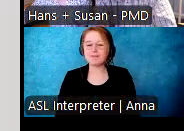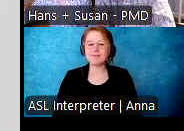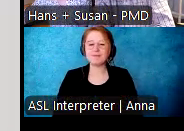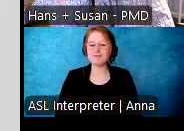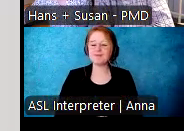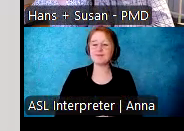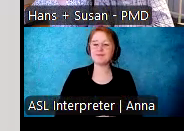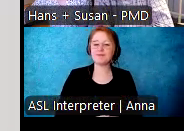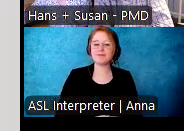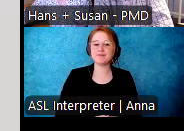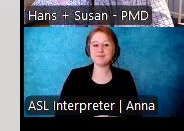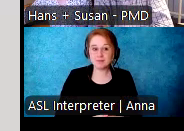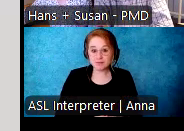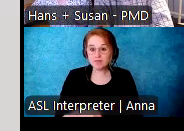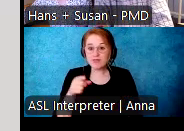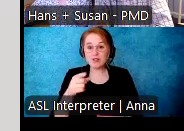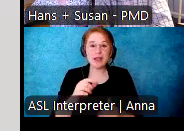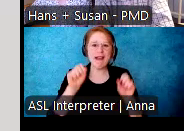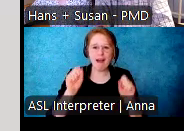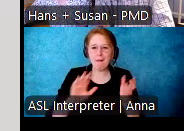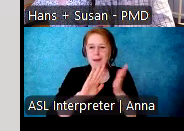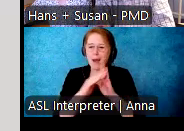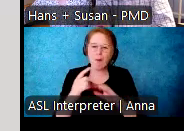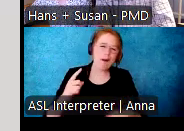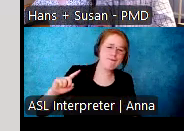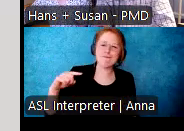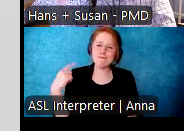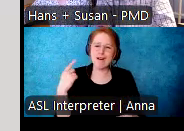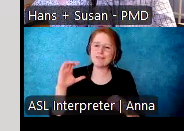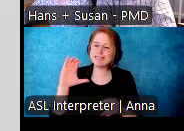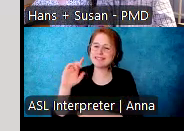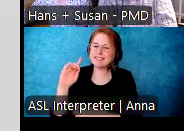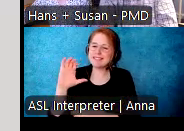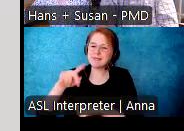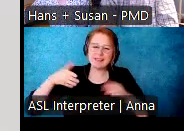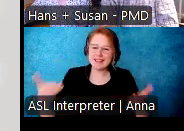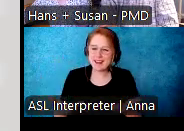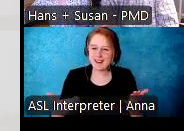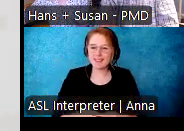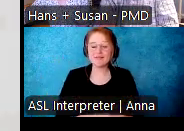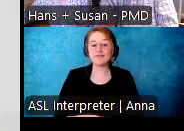Be among the first to become a certified direct care professional. WisCaregiver Careers is